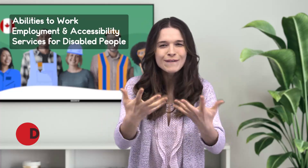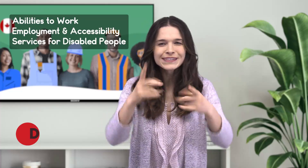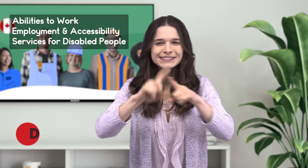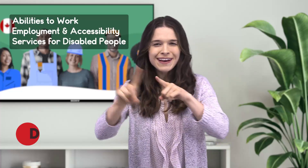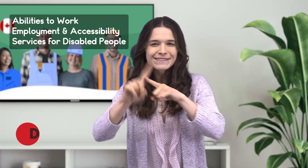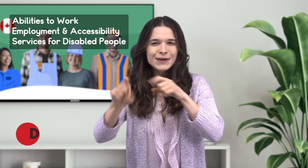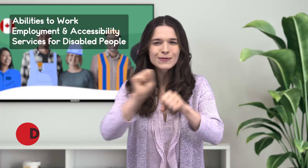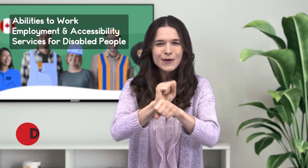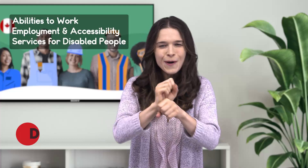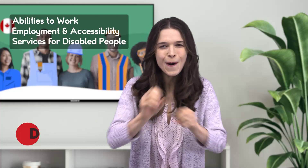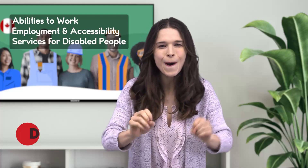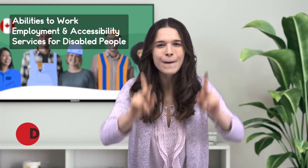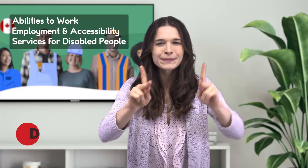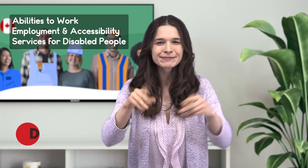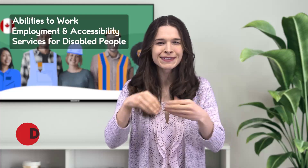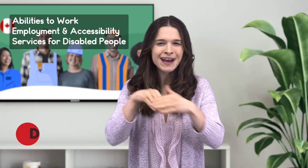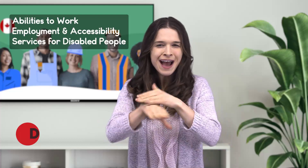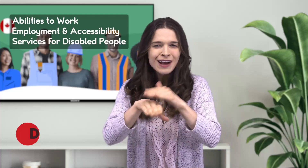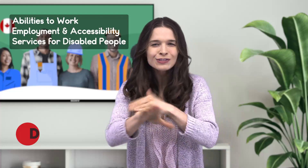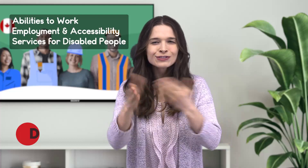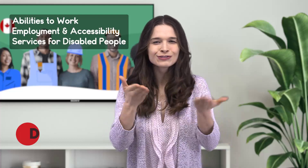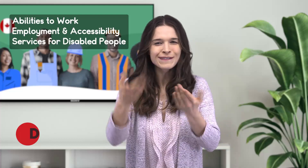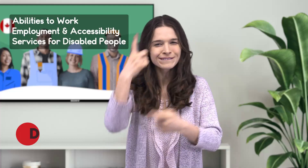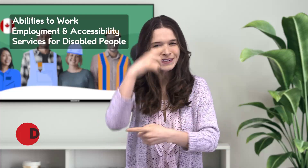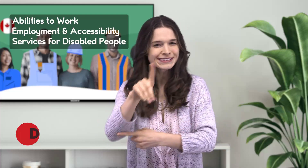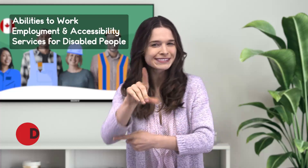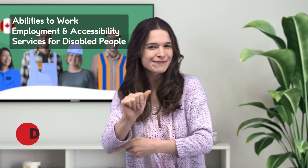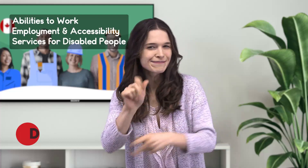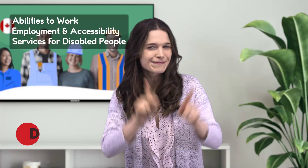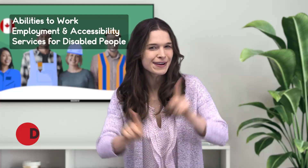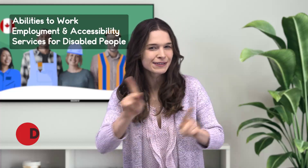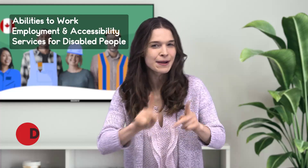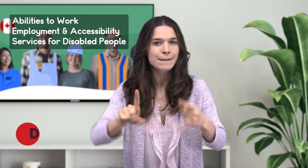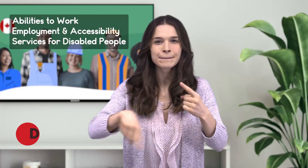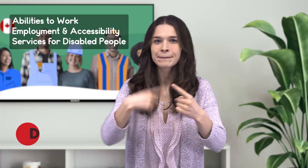employment and accessibility services for disabled people